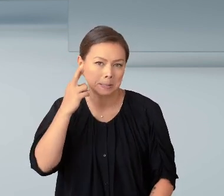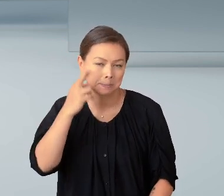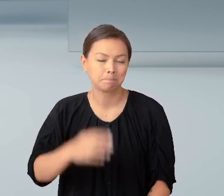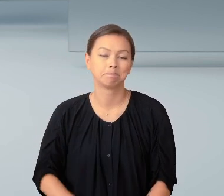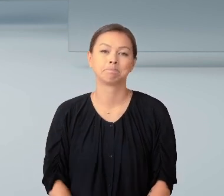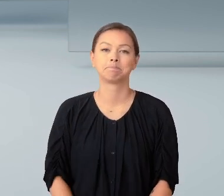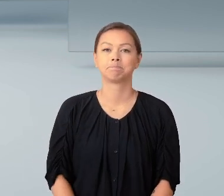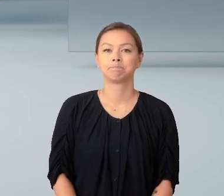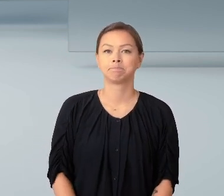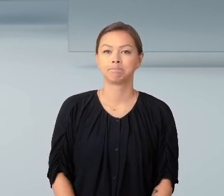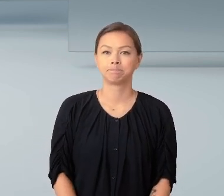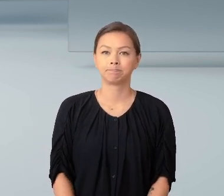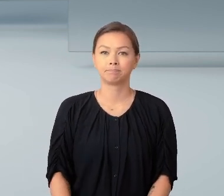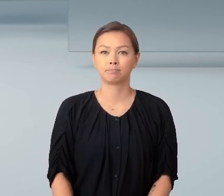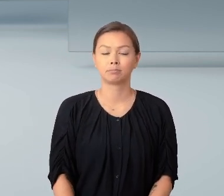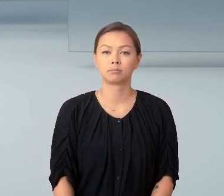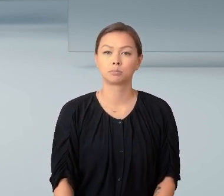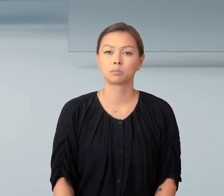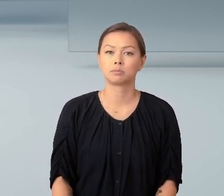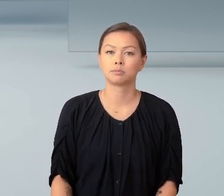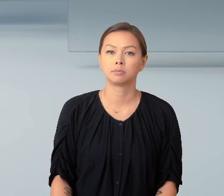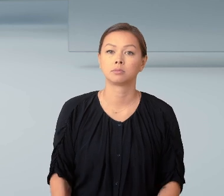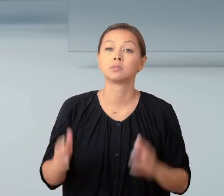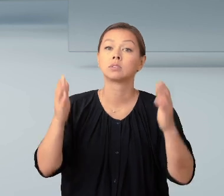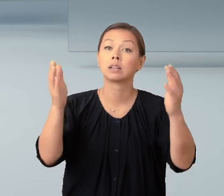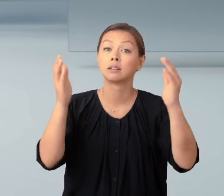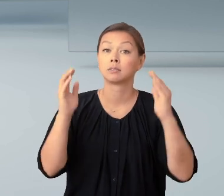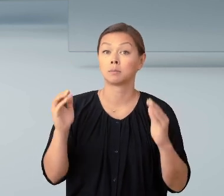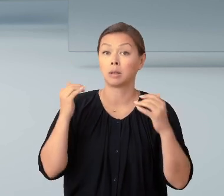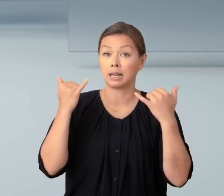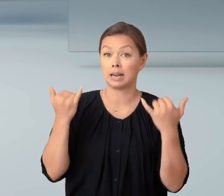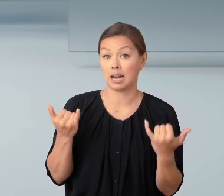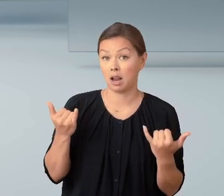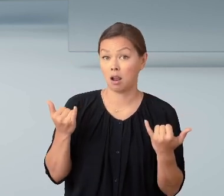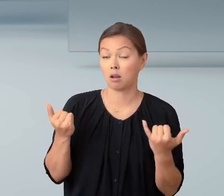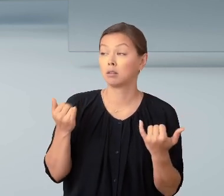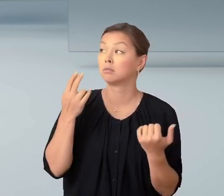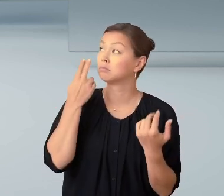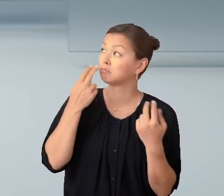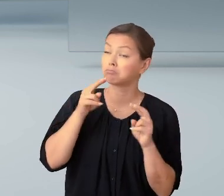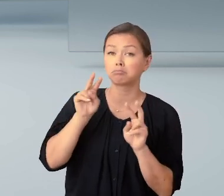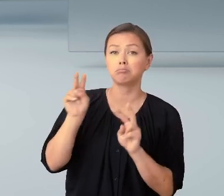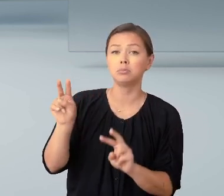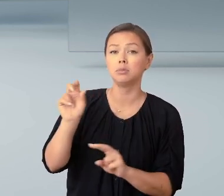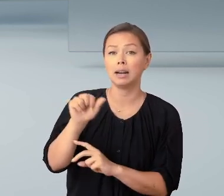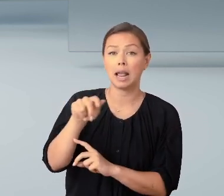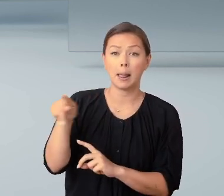So I want to bring your attention now, if we go up to the ad bar,